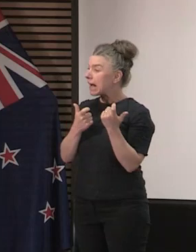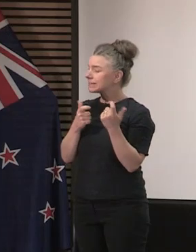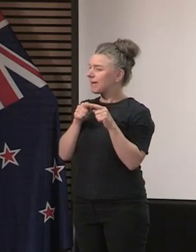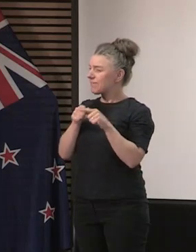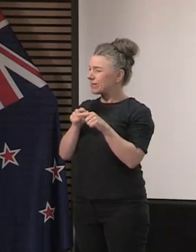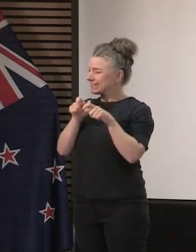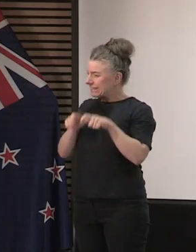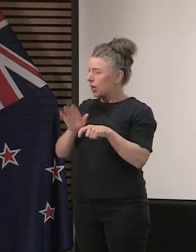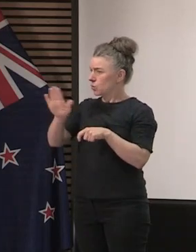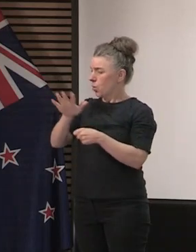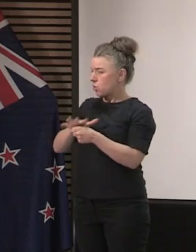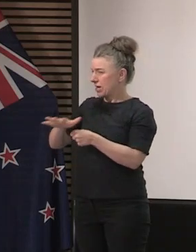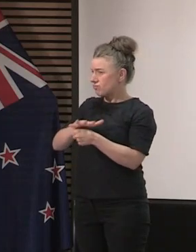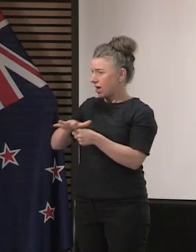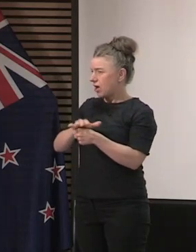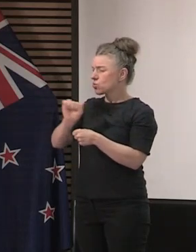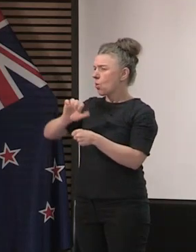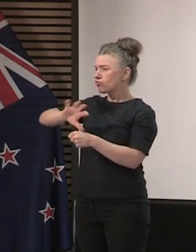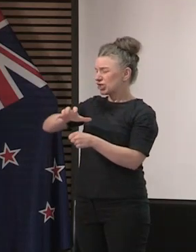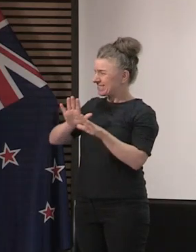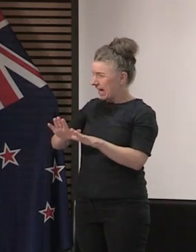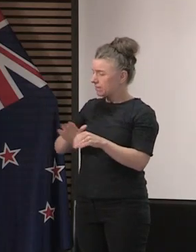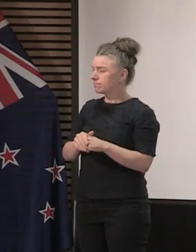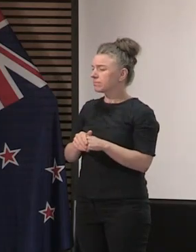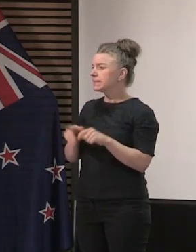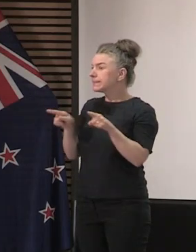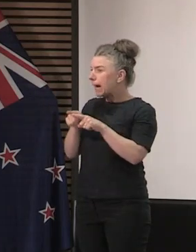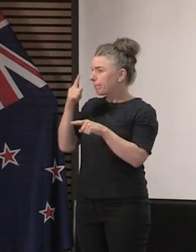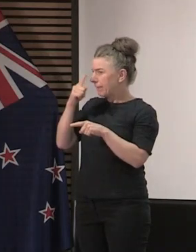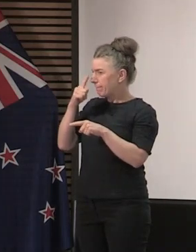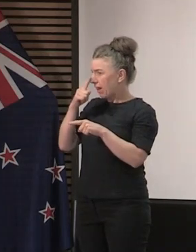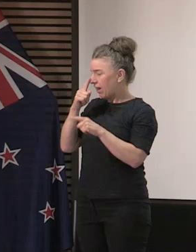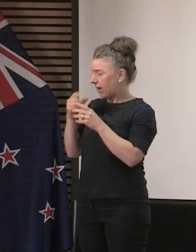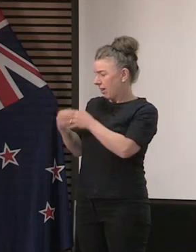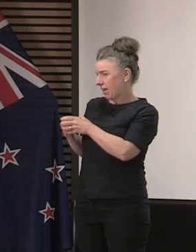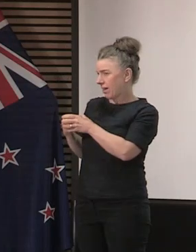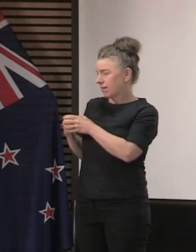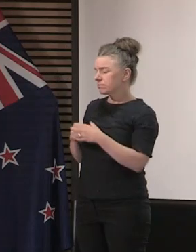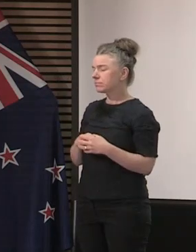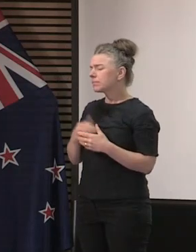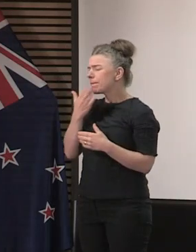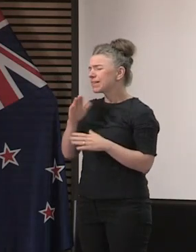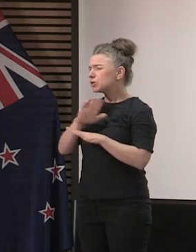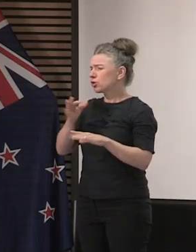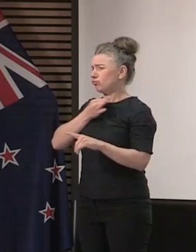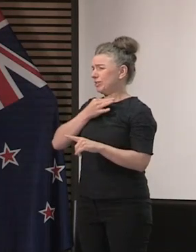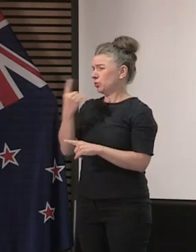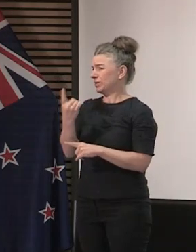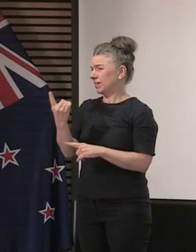under alert level 3. So, long as you stay in your region. So long as you stay in your